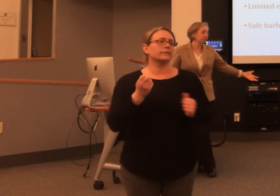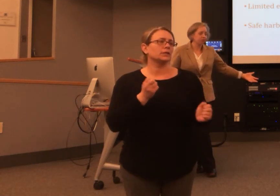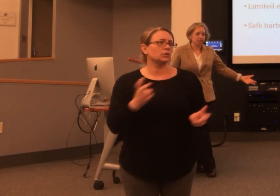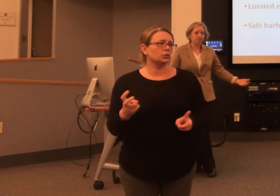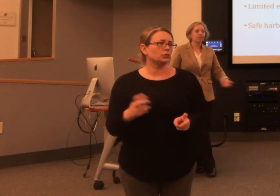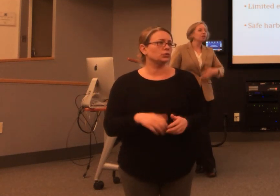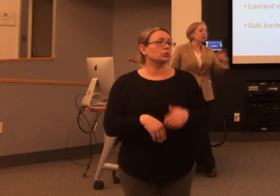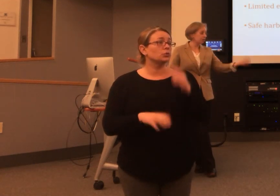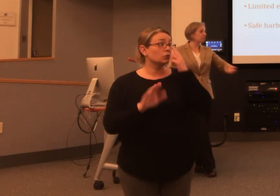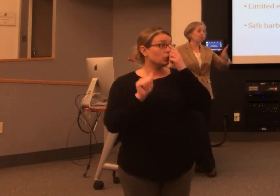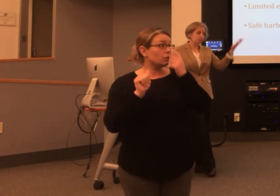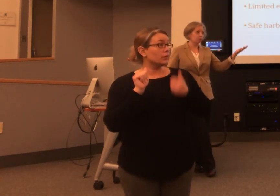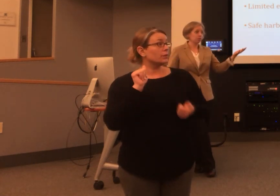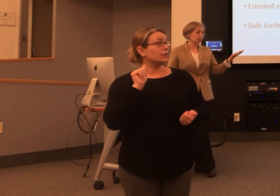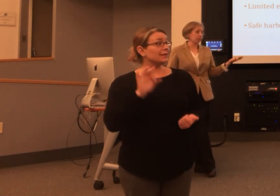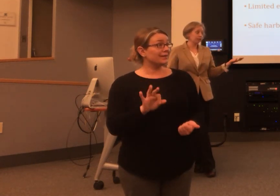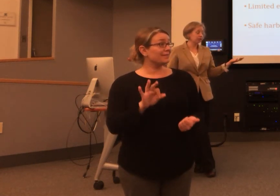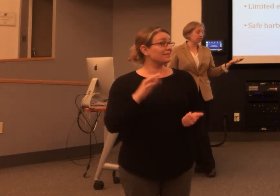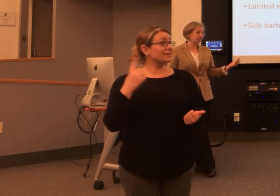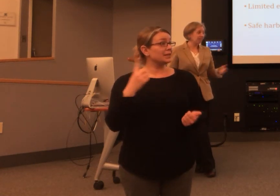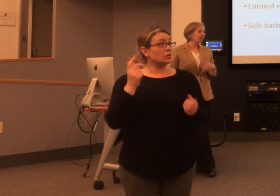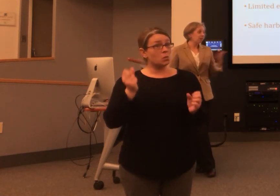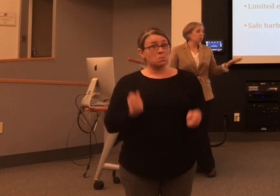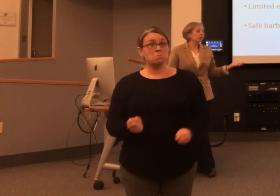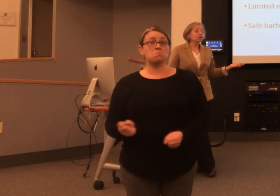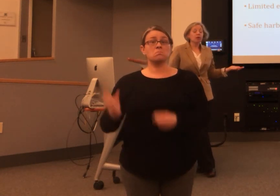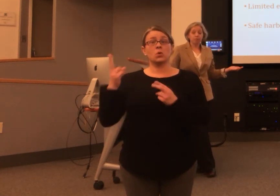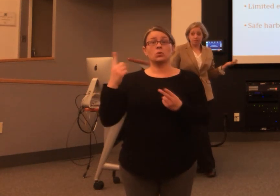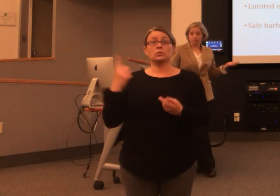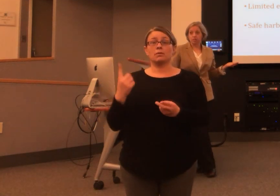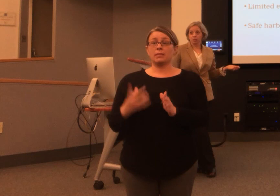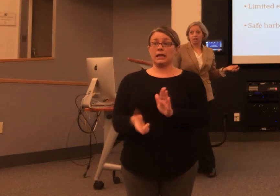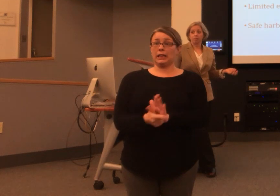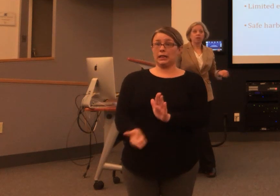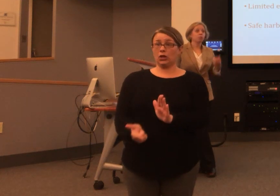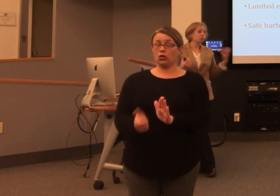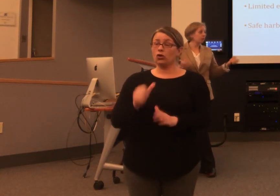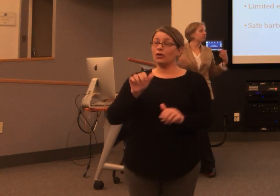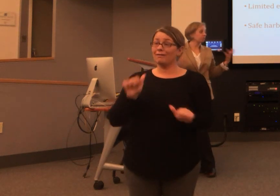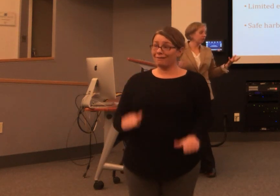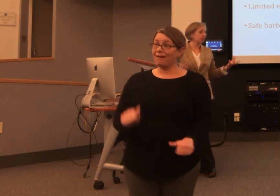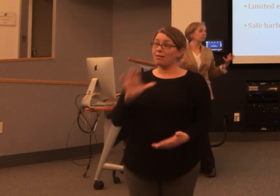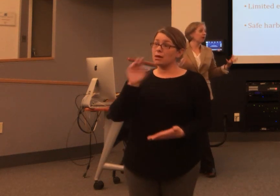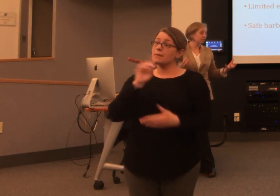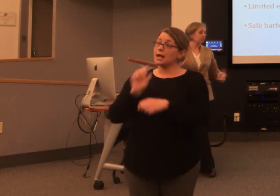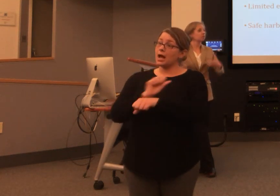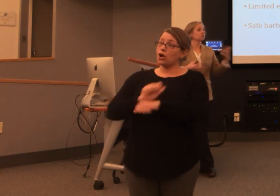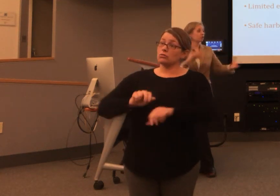to infringe whenever somebody posts something illegal, we're gonna go out of business in no time. And we wanted to get some policy decision,